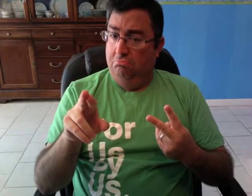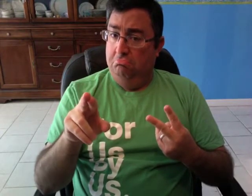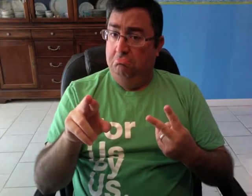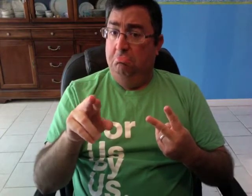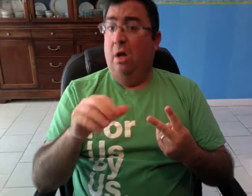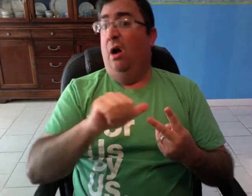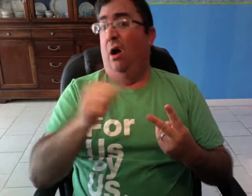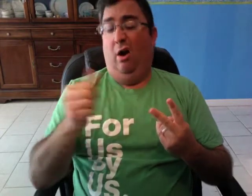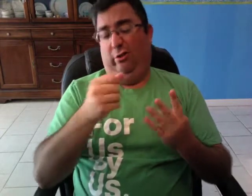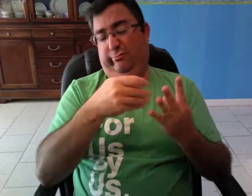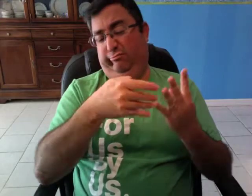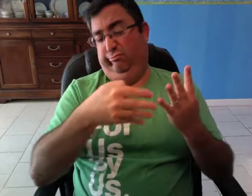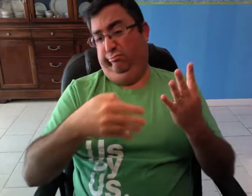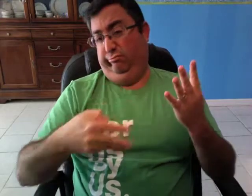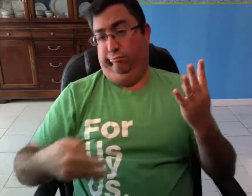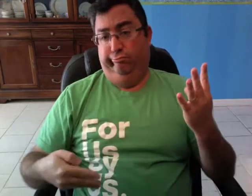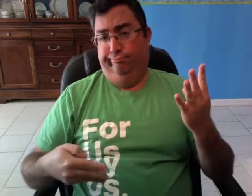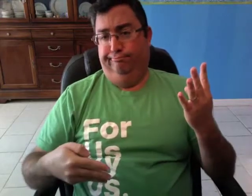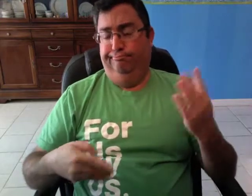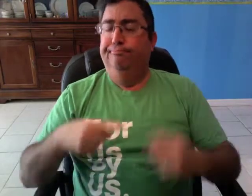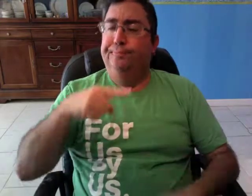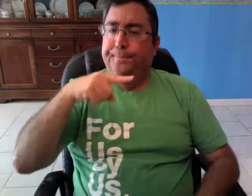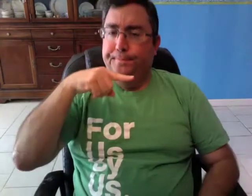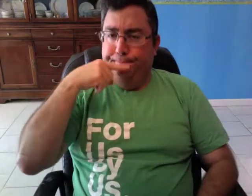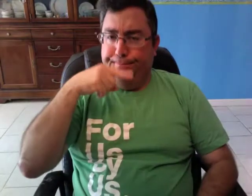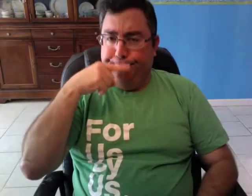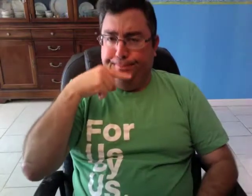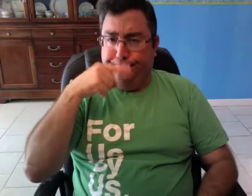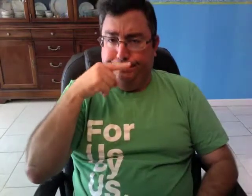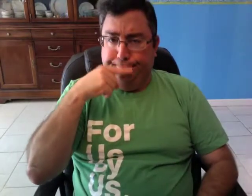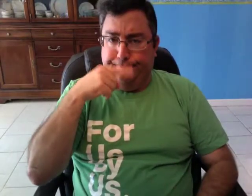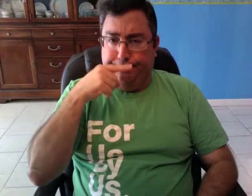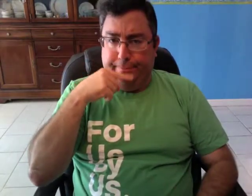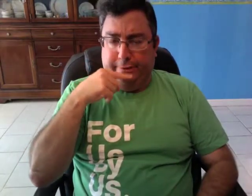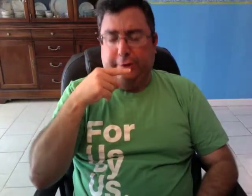All the others are Hearing.